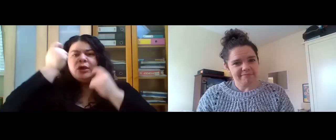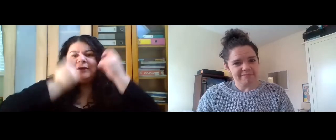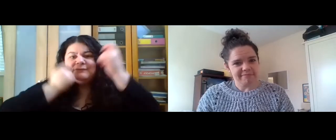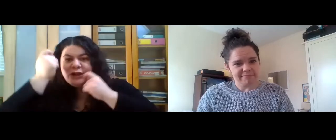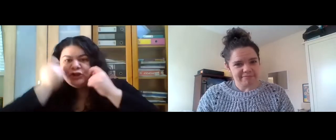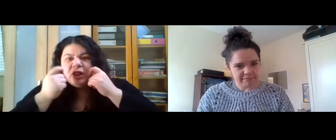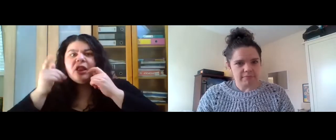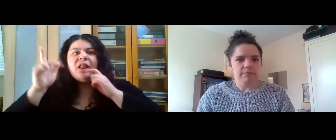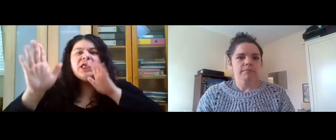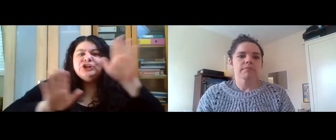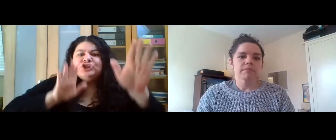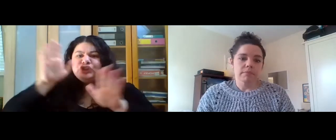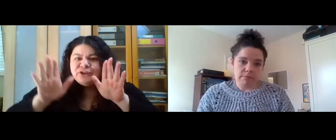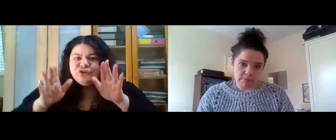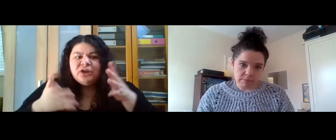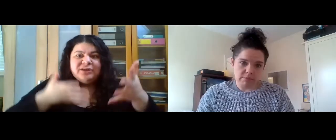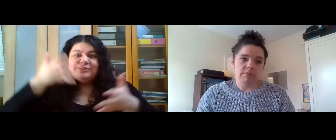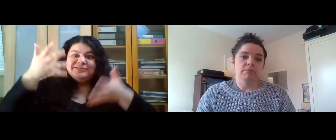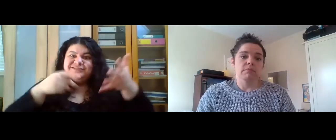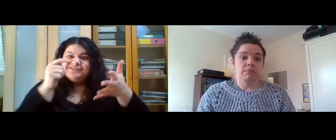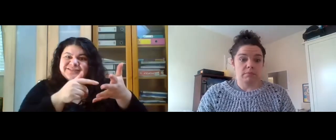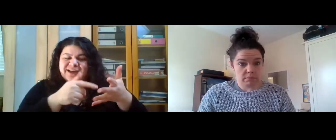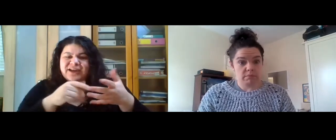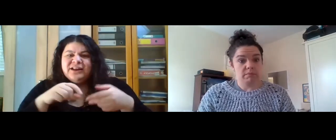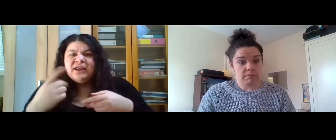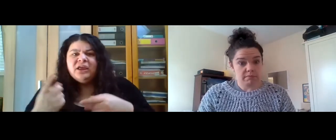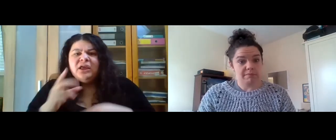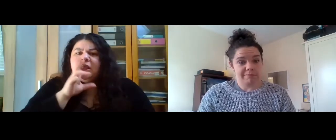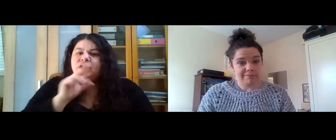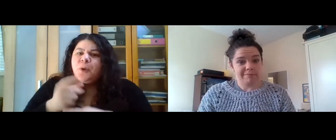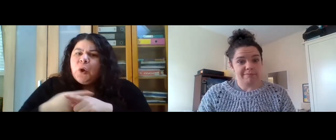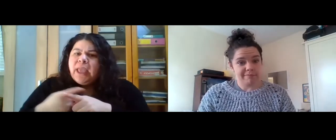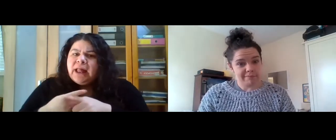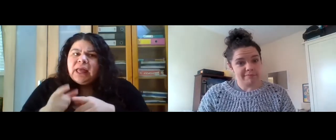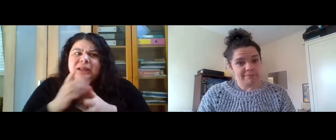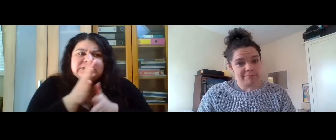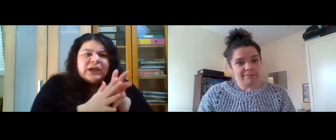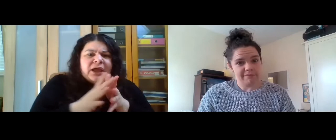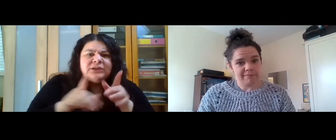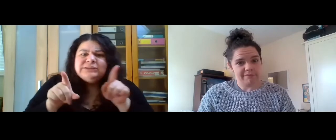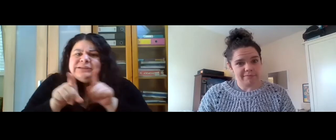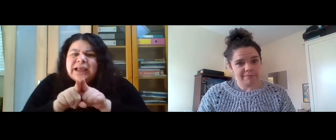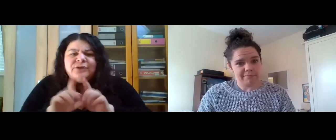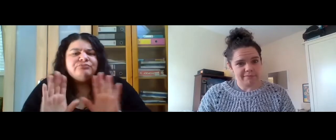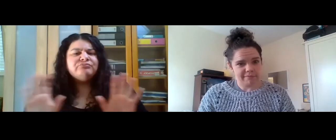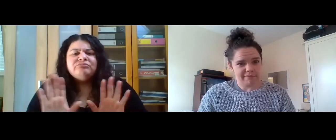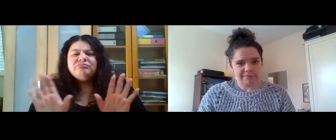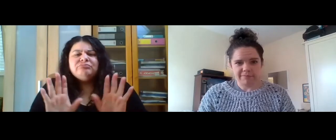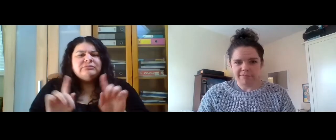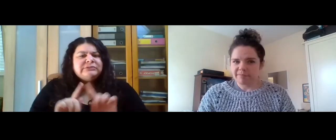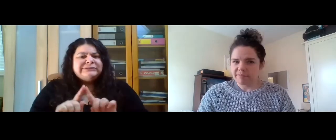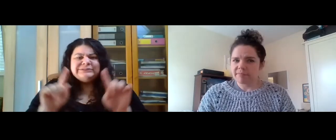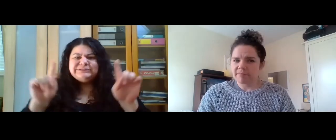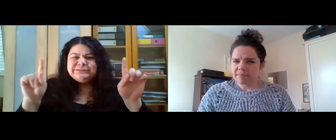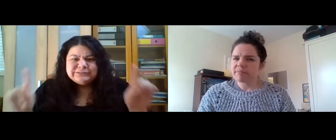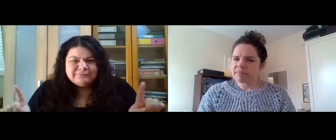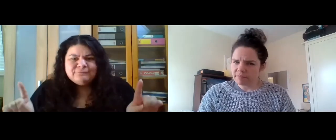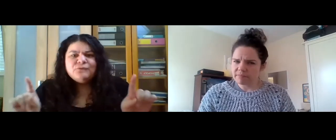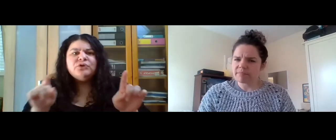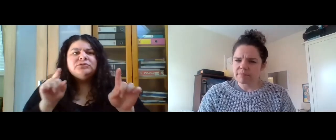It uses facial expressions, gesture and signs. Spoken language and signed languages are different.